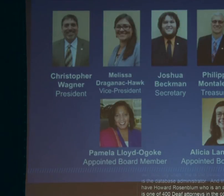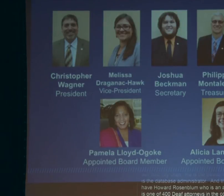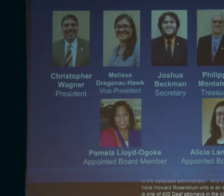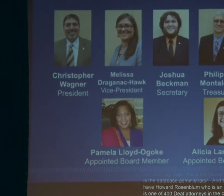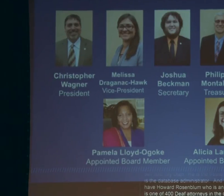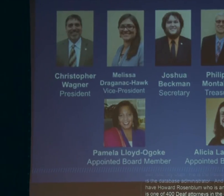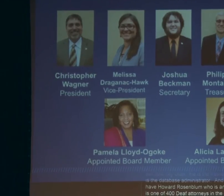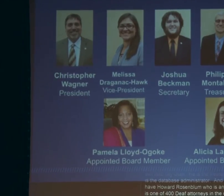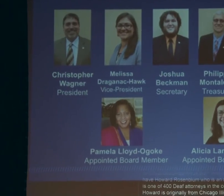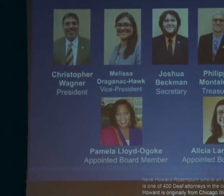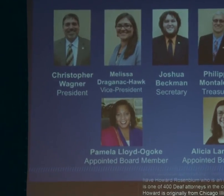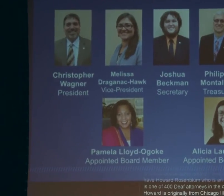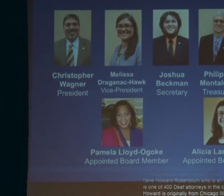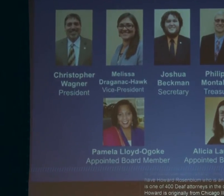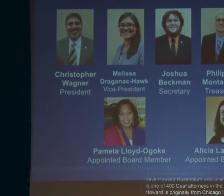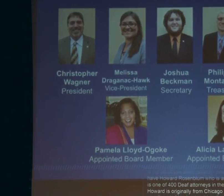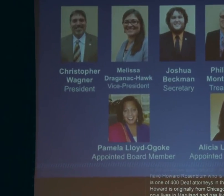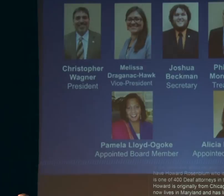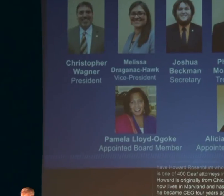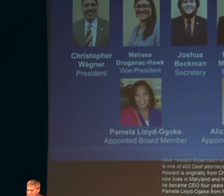to choose a board member to focus on that. And